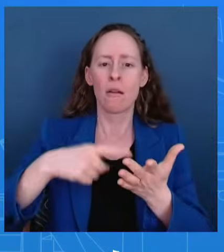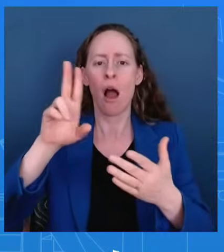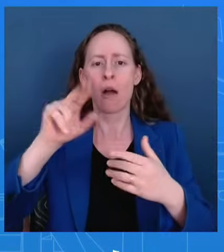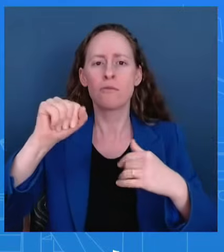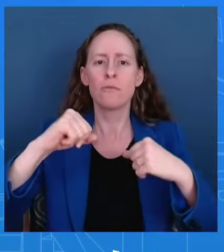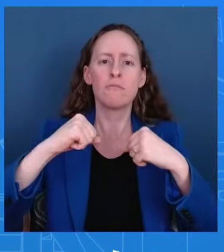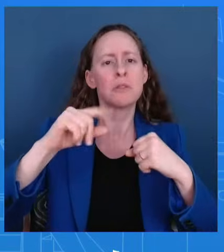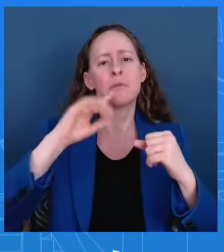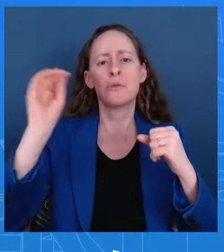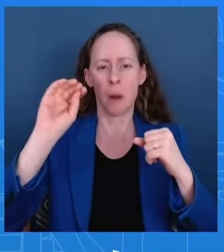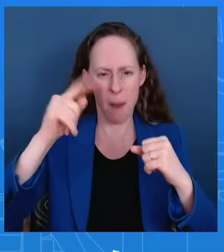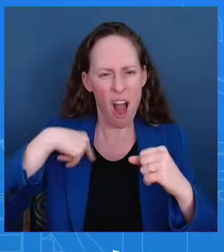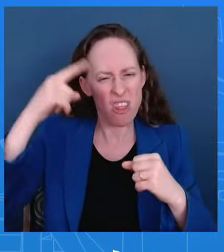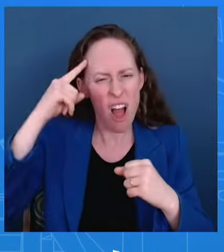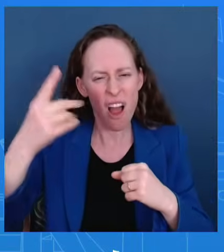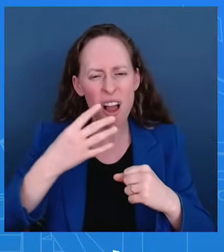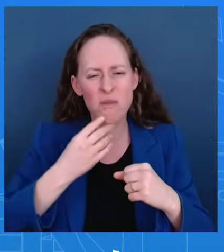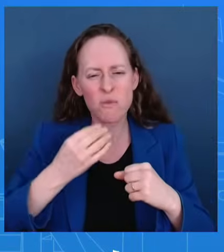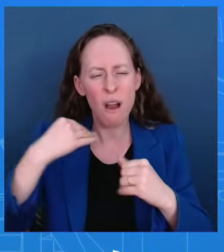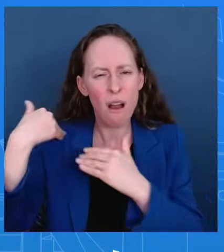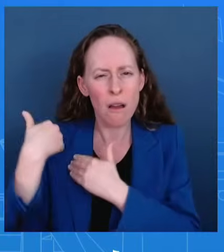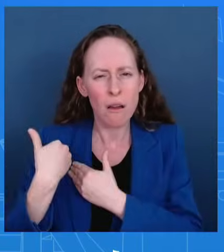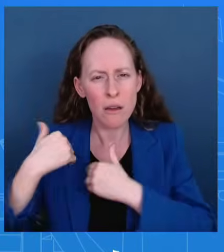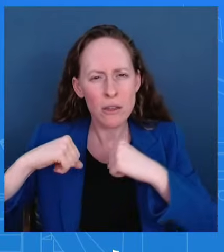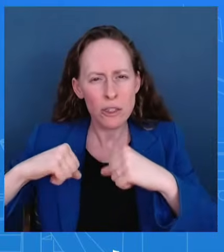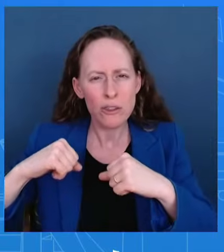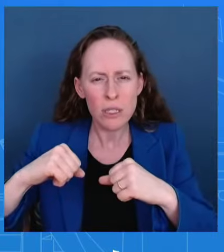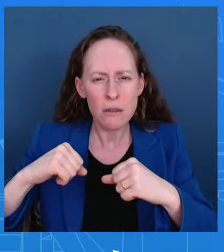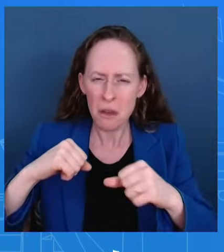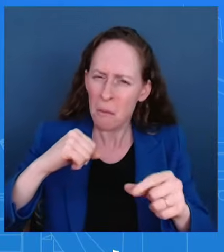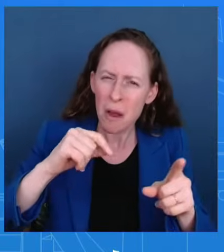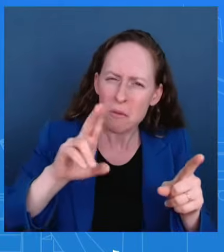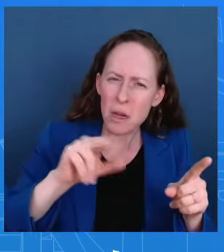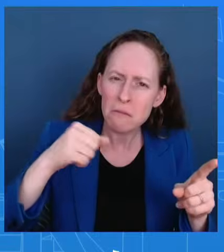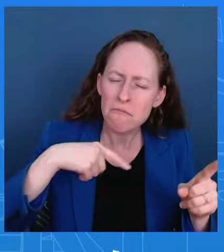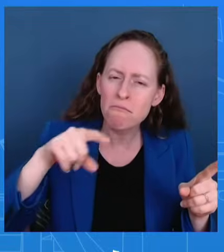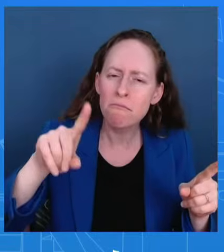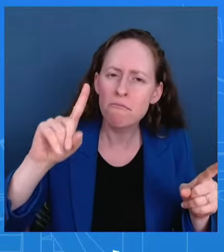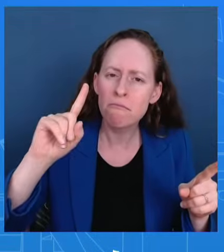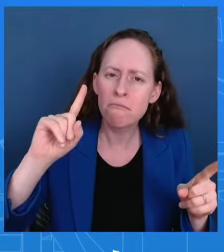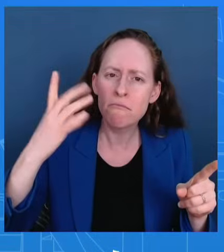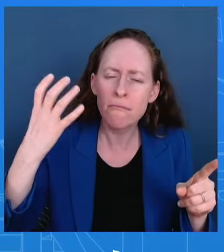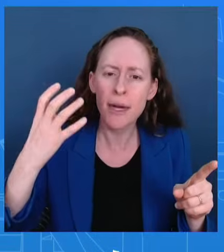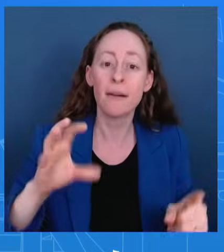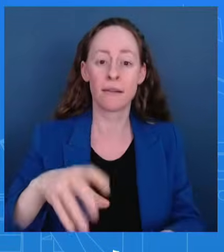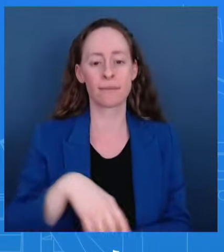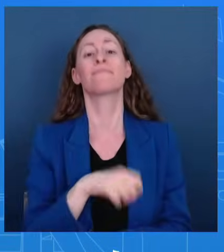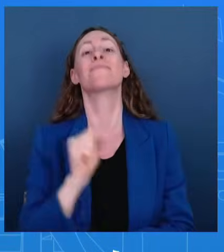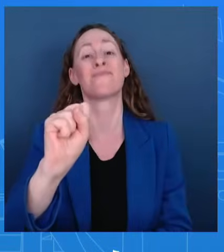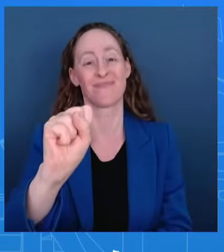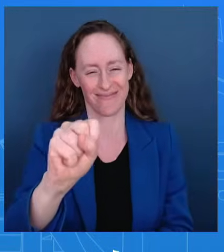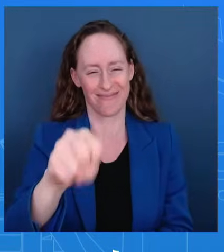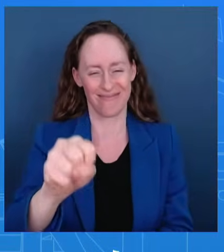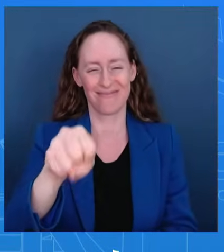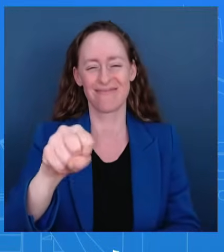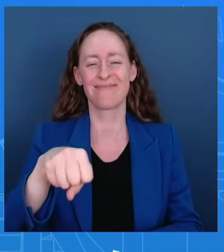that are also there providing some security for the pier? Mr. Kirby: There's a small component of U.S. servicemembers on the pier, as I said, that will be helping with force protection, of course. I mean --